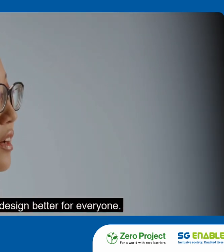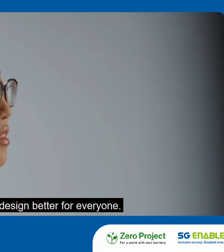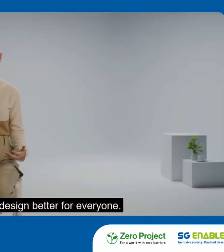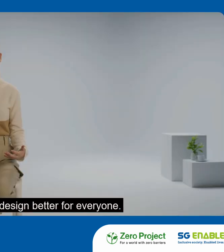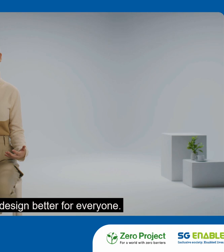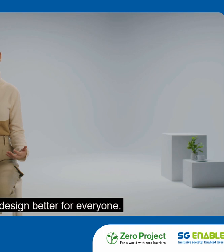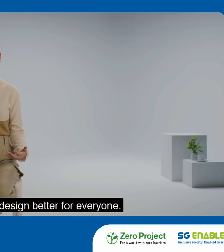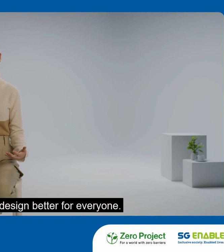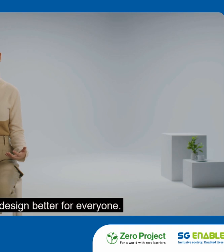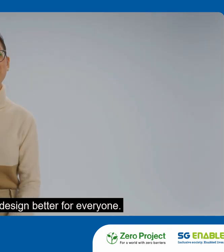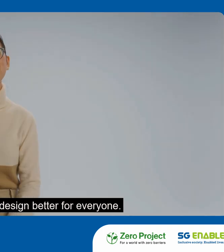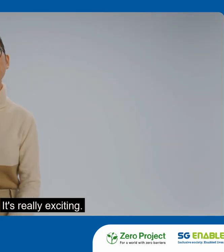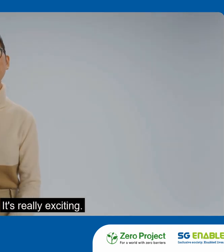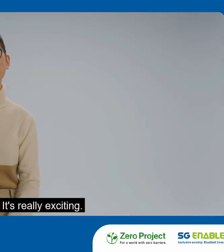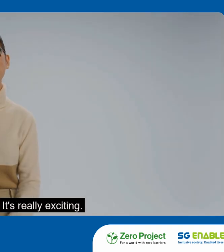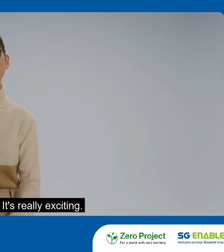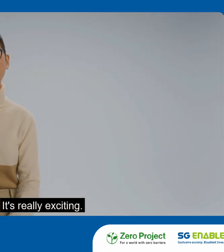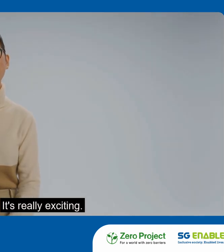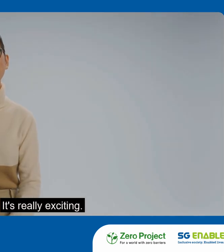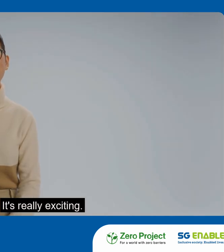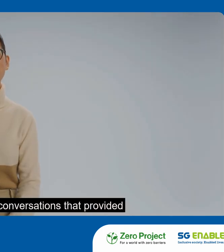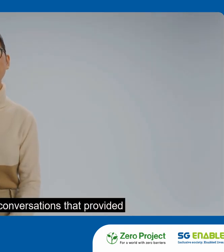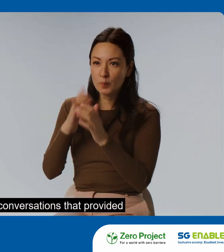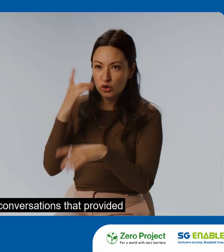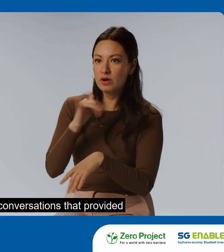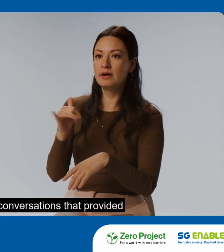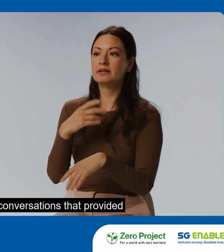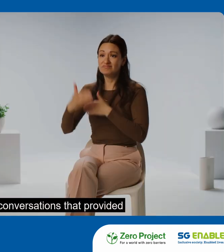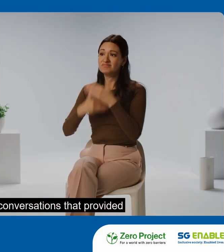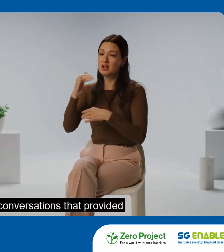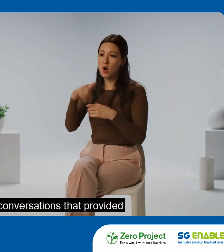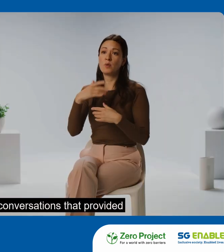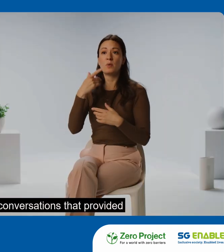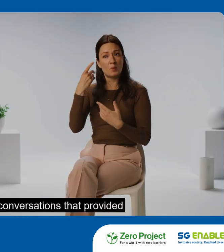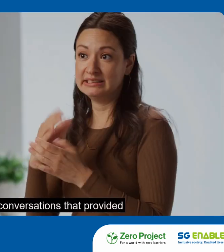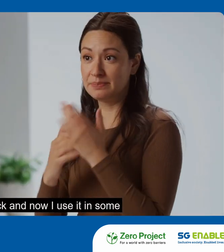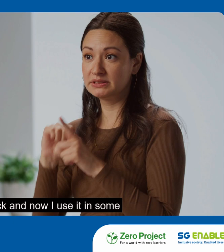better for everyone it's really exciting I join conversations I provided feedback and now I use